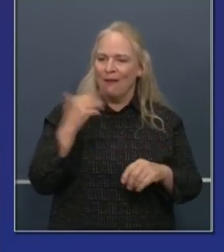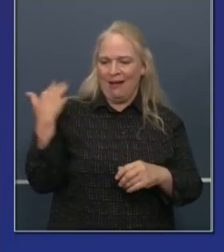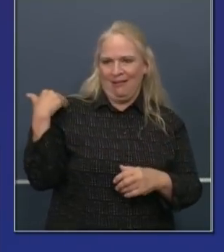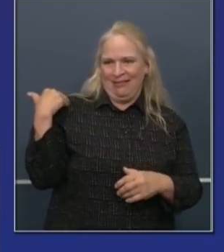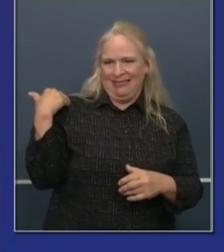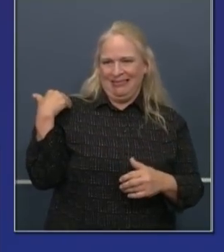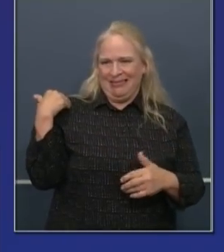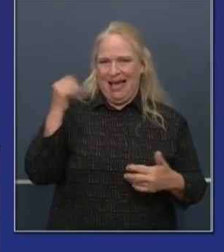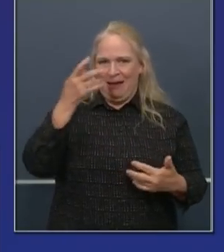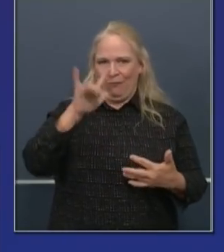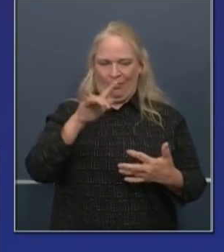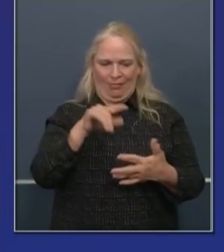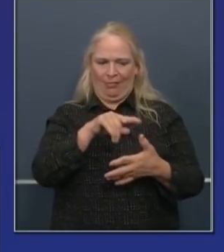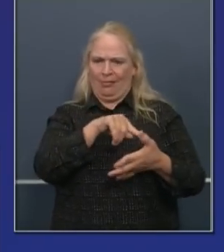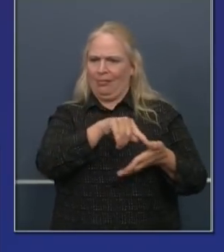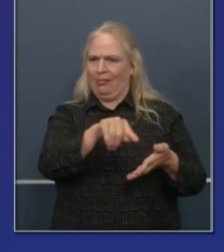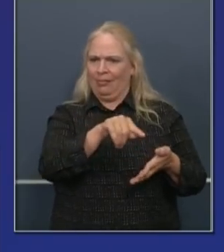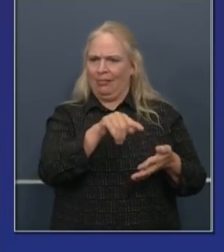SEE THAT SEVEN DAY AVERAGE